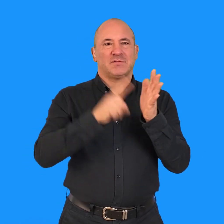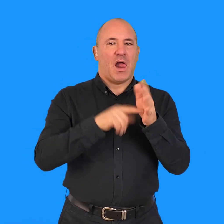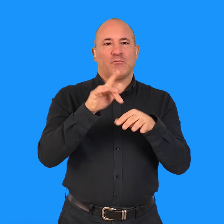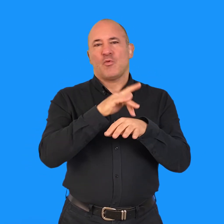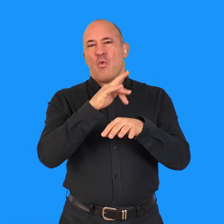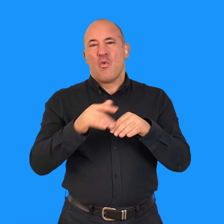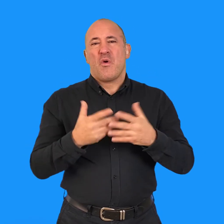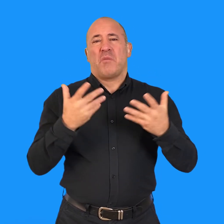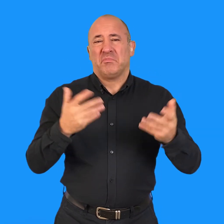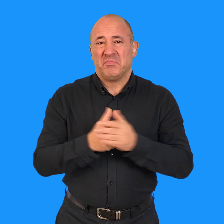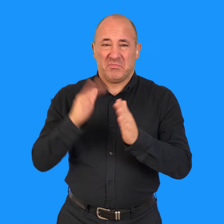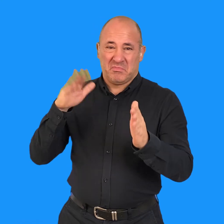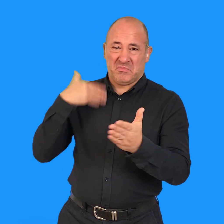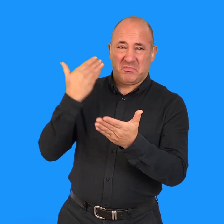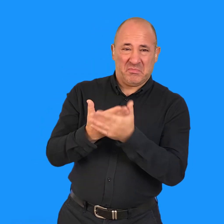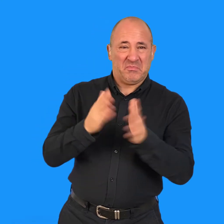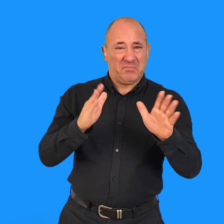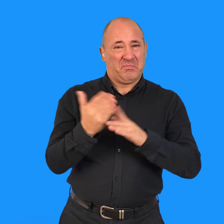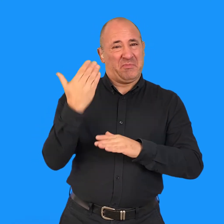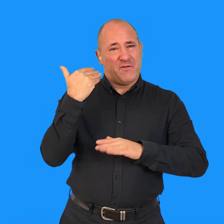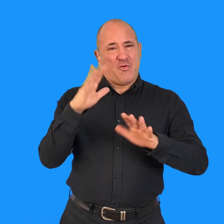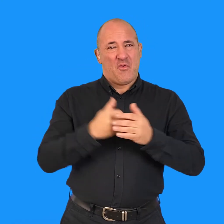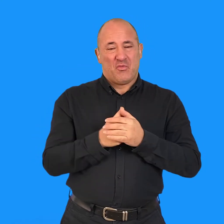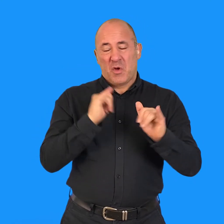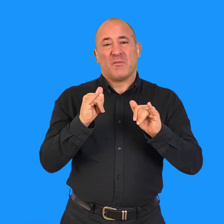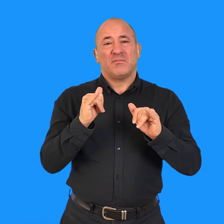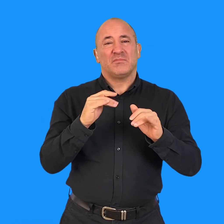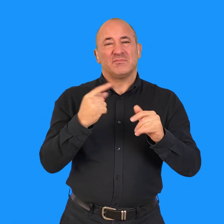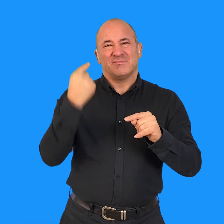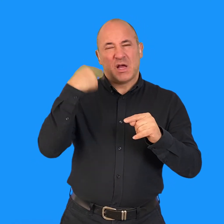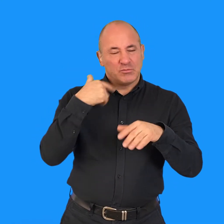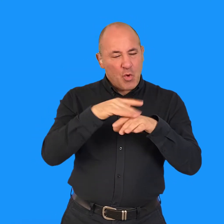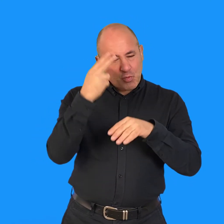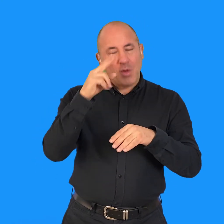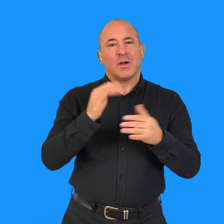I'd say, historically, my previous show, "Sometimes I Leave,"